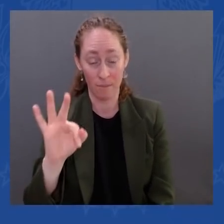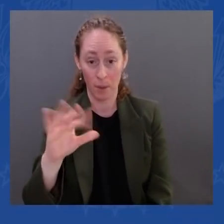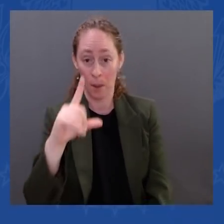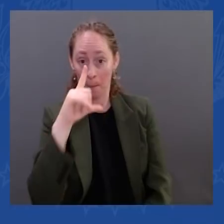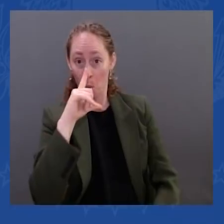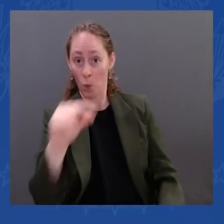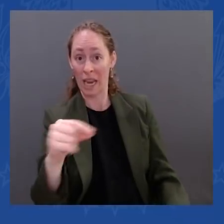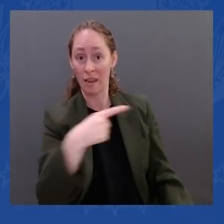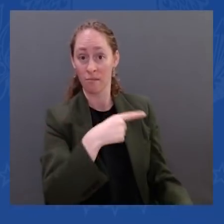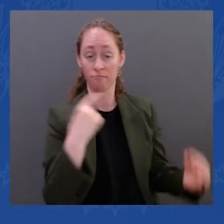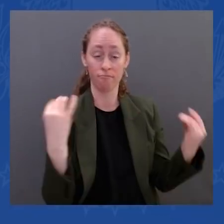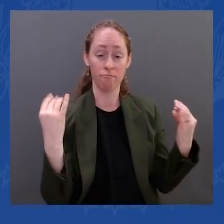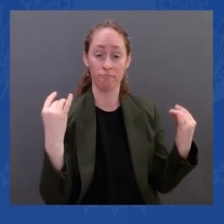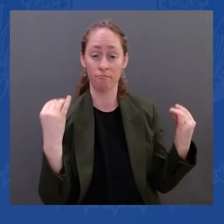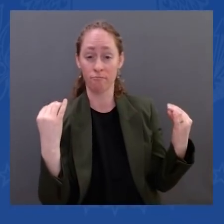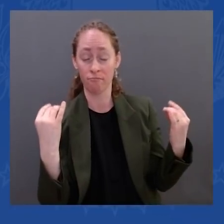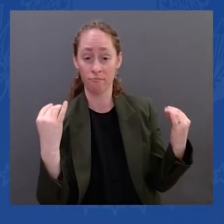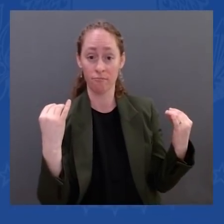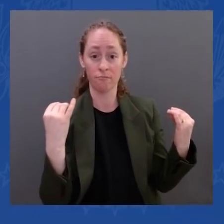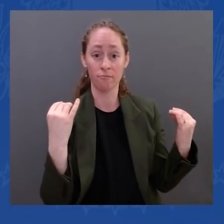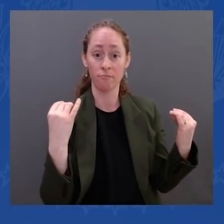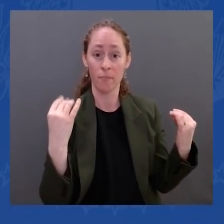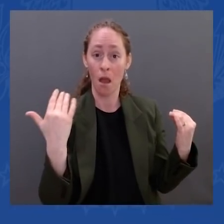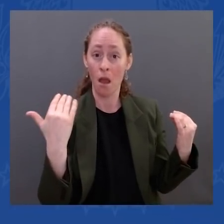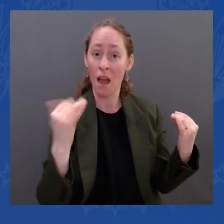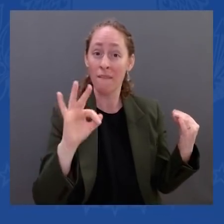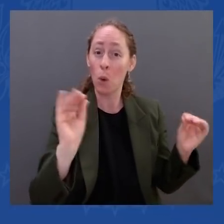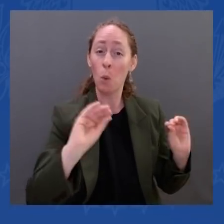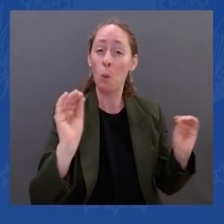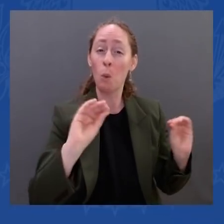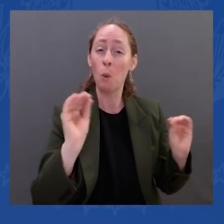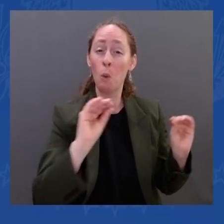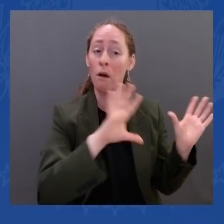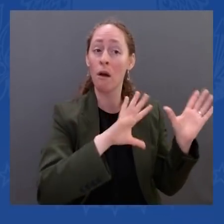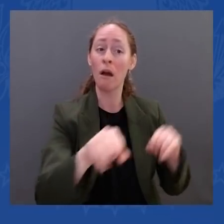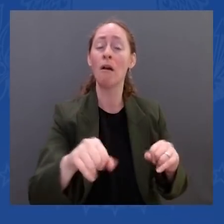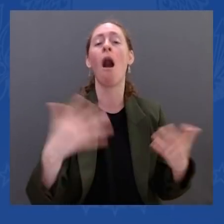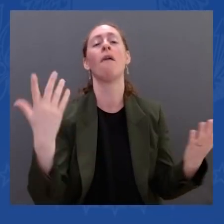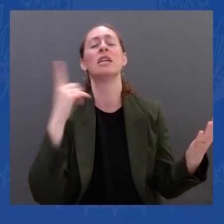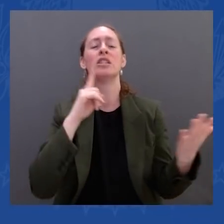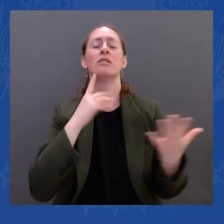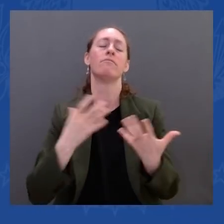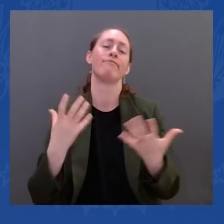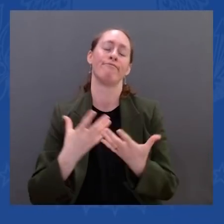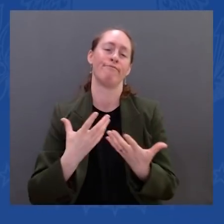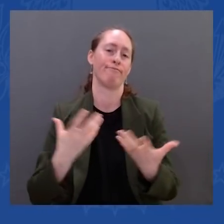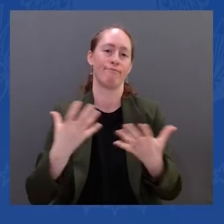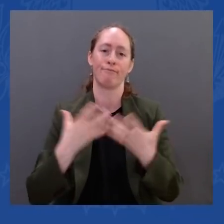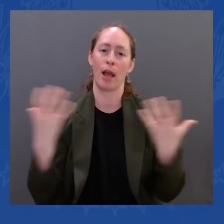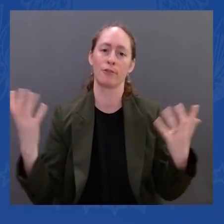Our GDP is going to grow faster than China's for the first time in 40 years. Now, does that mean we don't have problems?